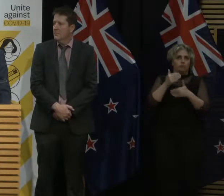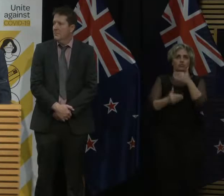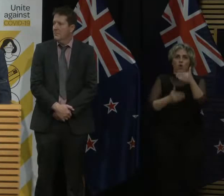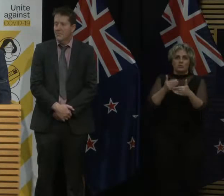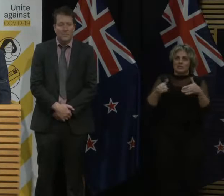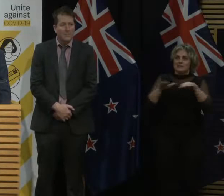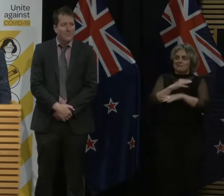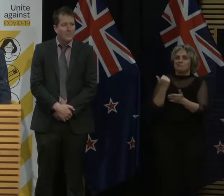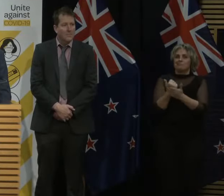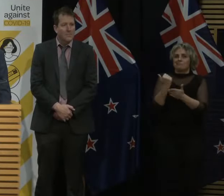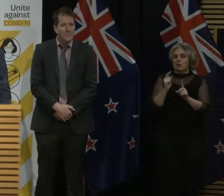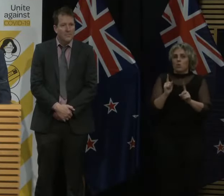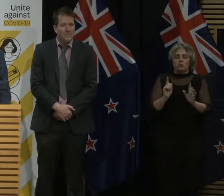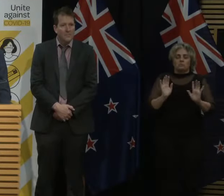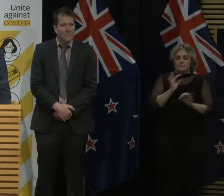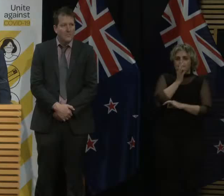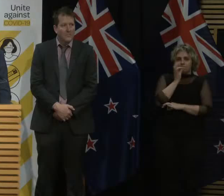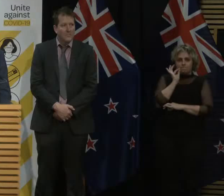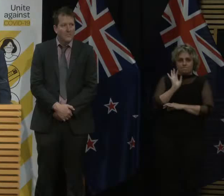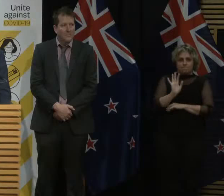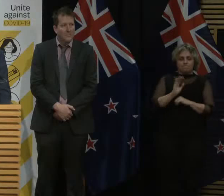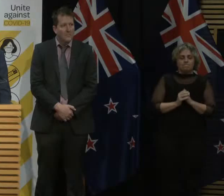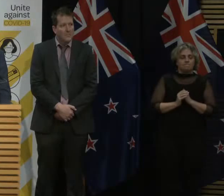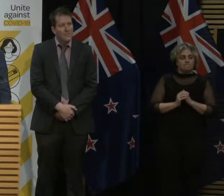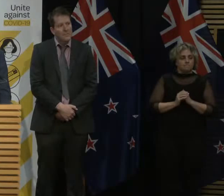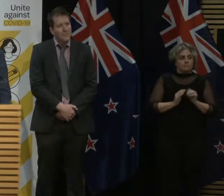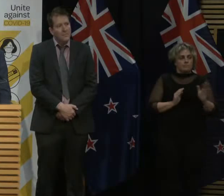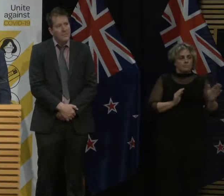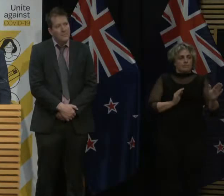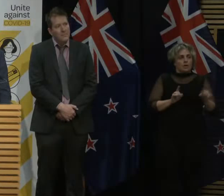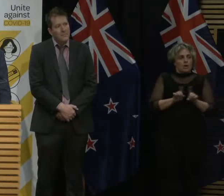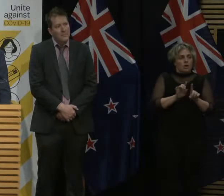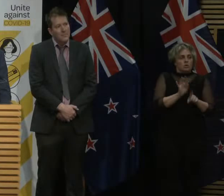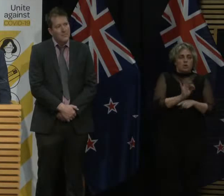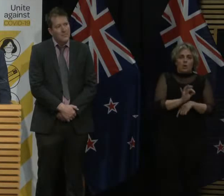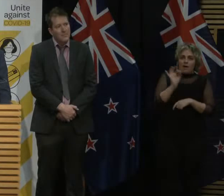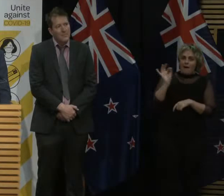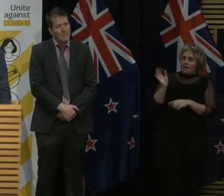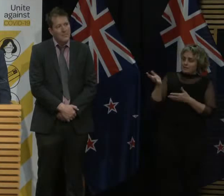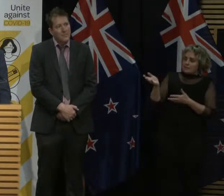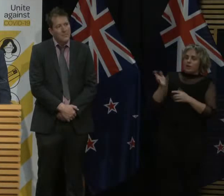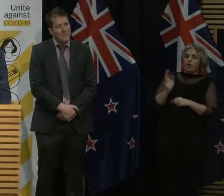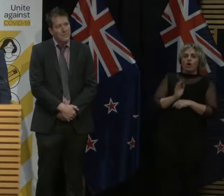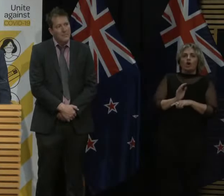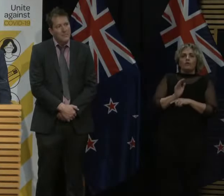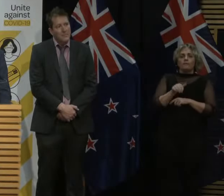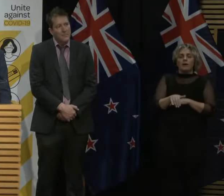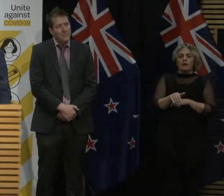terms of the existing orders? I don't want to be too mature? Immature in the process